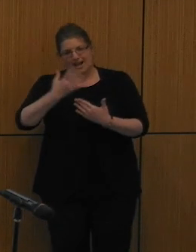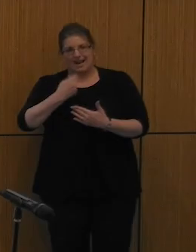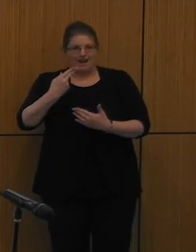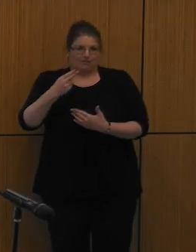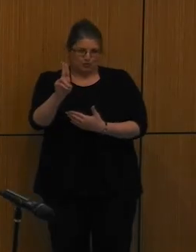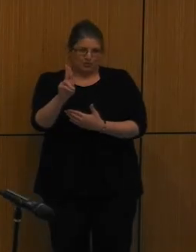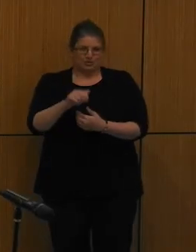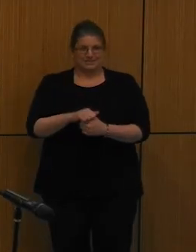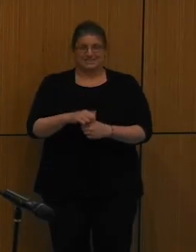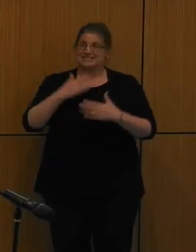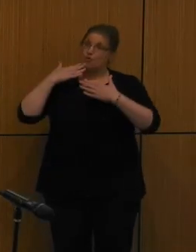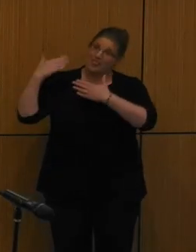Thank you.